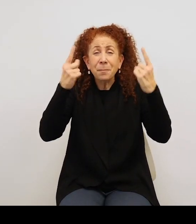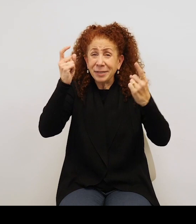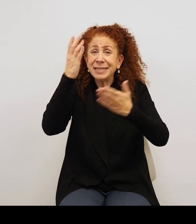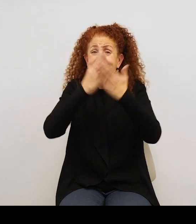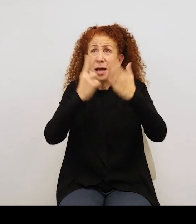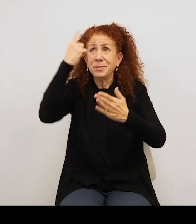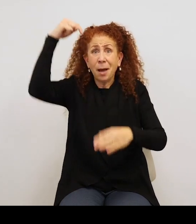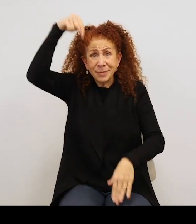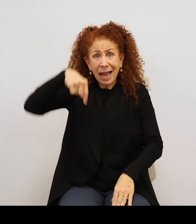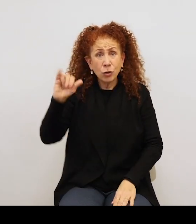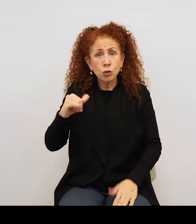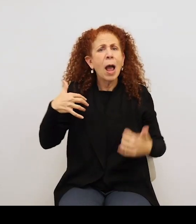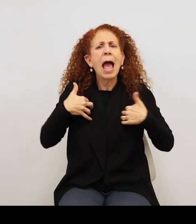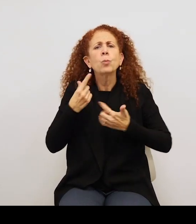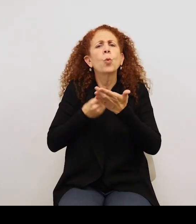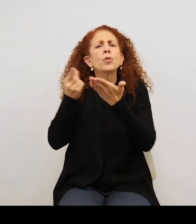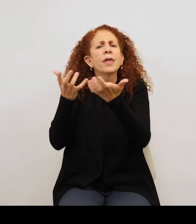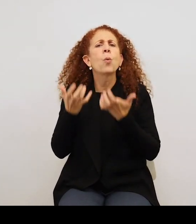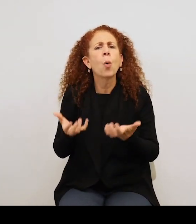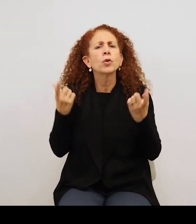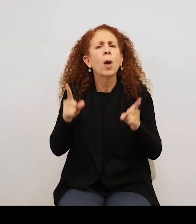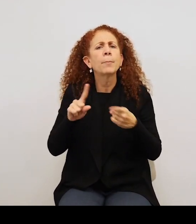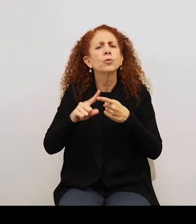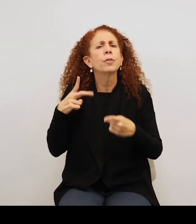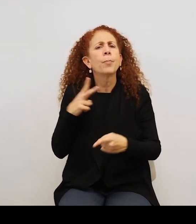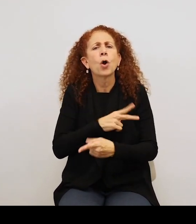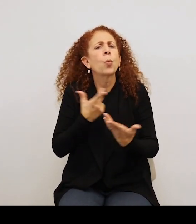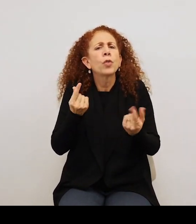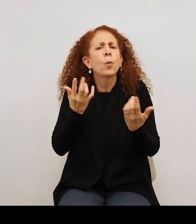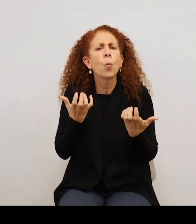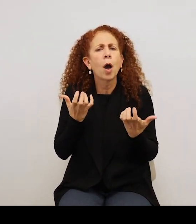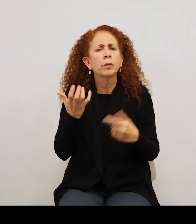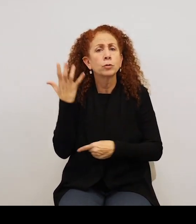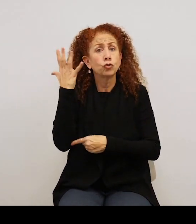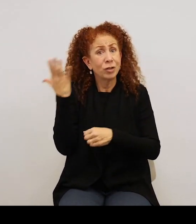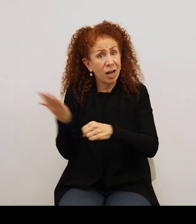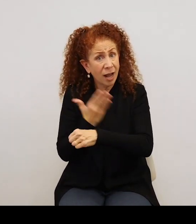What would the animals like to have happen to this park? Cut down the trees?